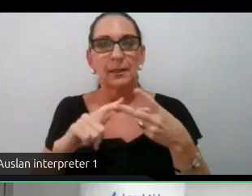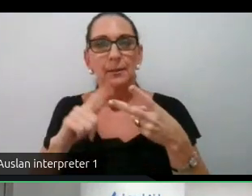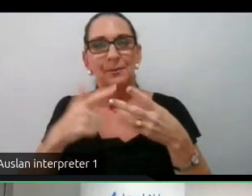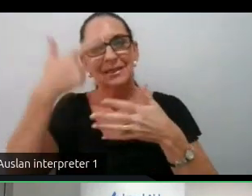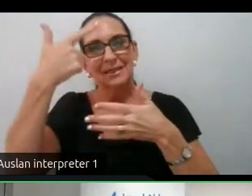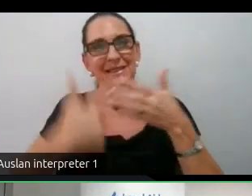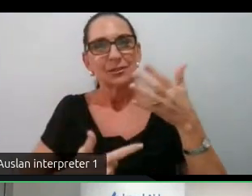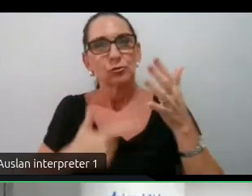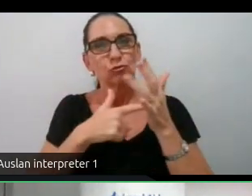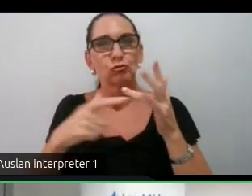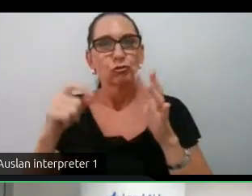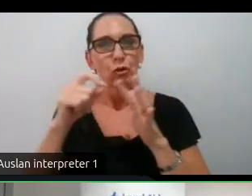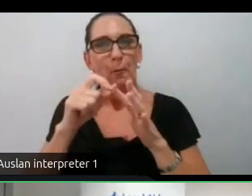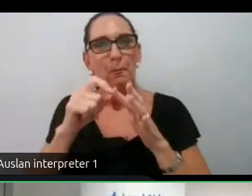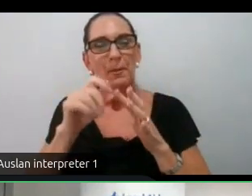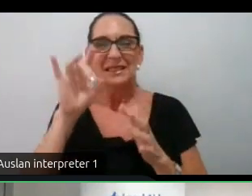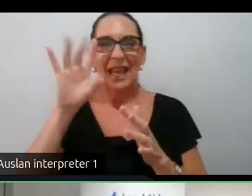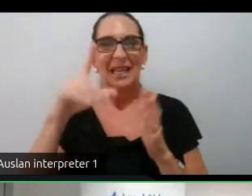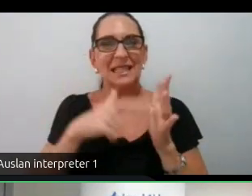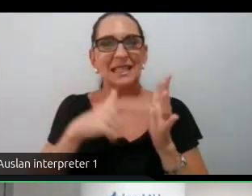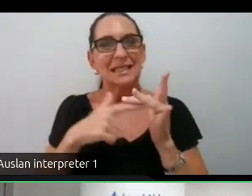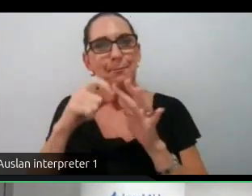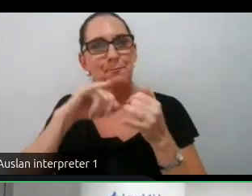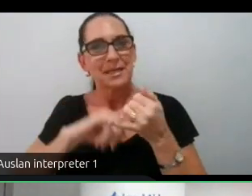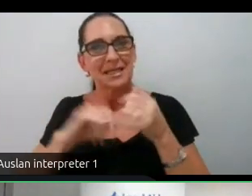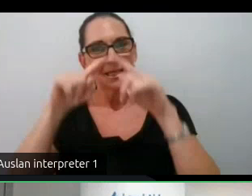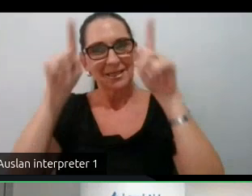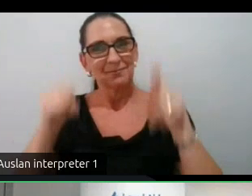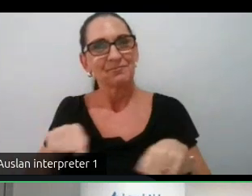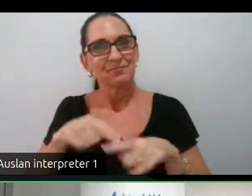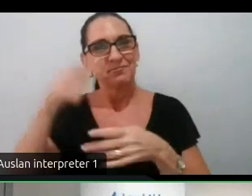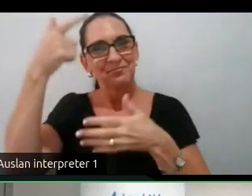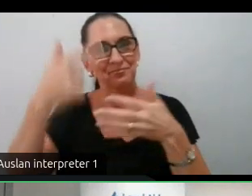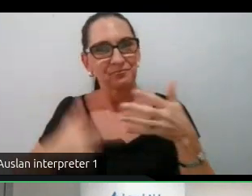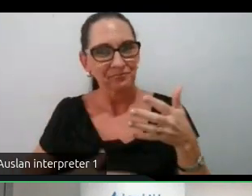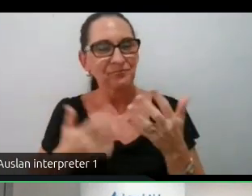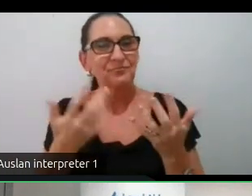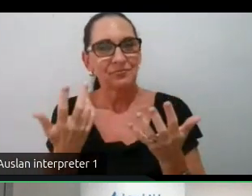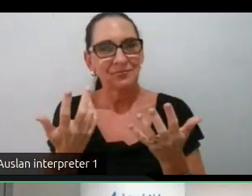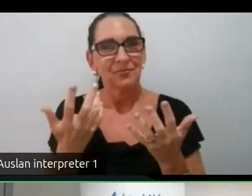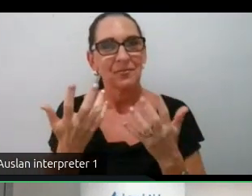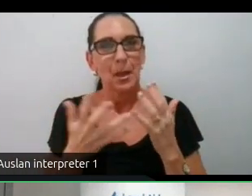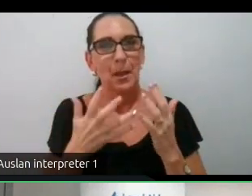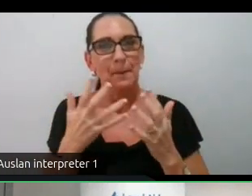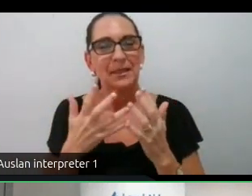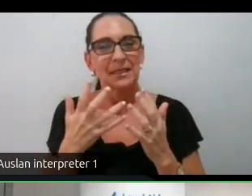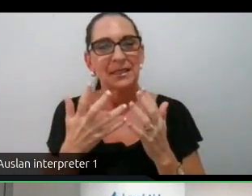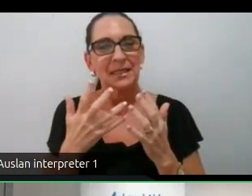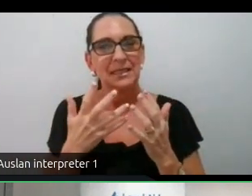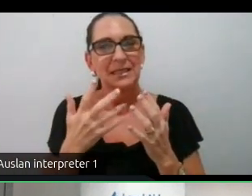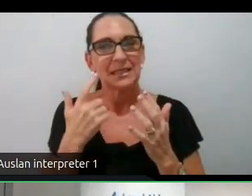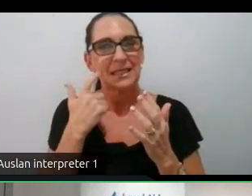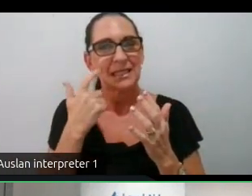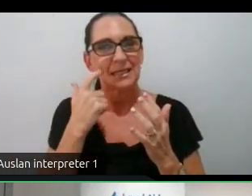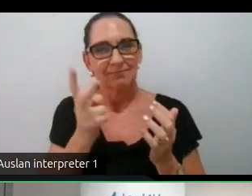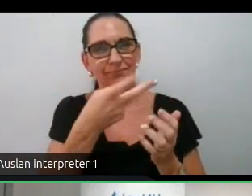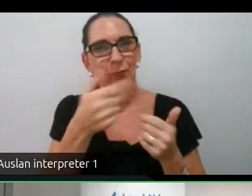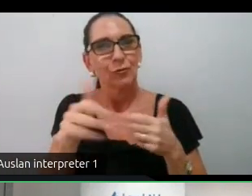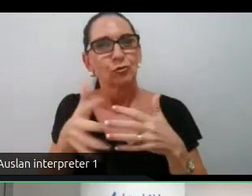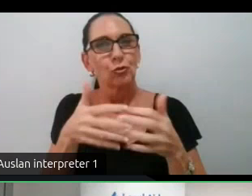and a great list of top 10 top 10 tips. That's a mouthful that Paul has um put Paul and Julia put